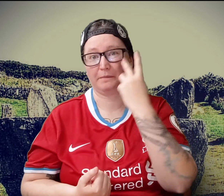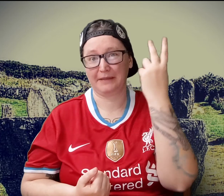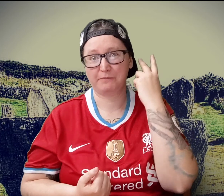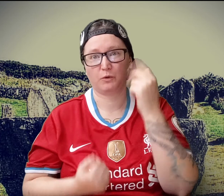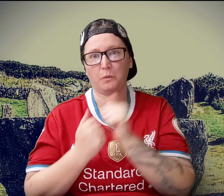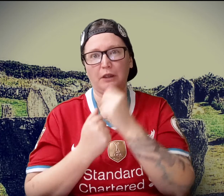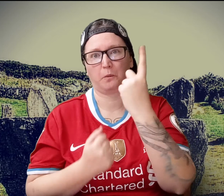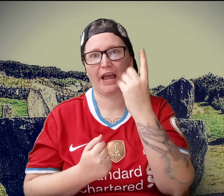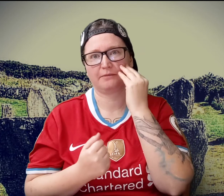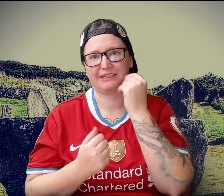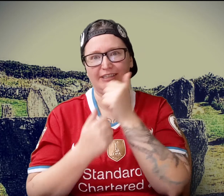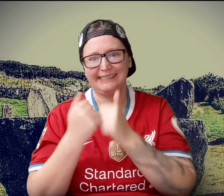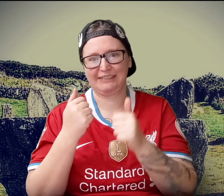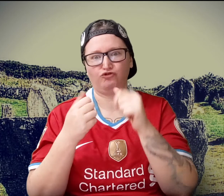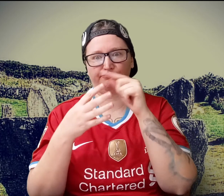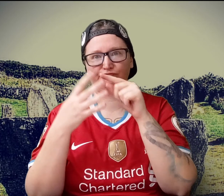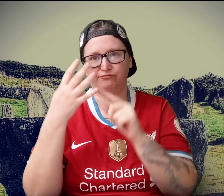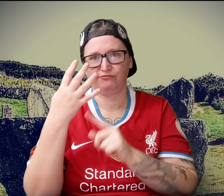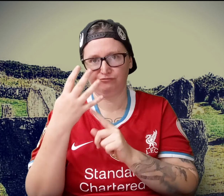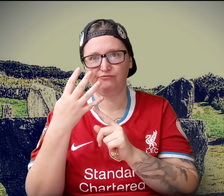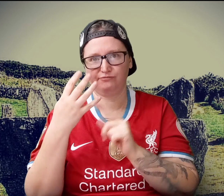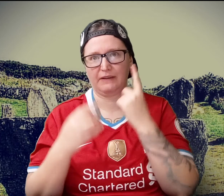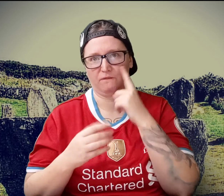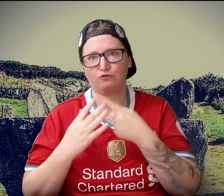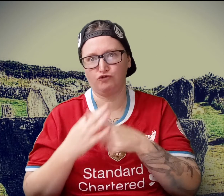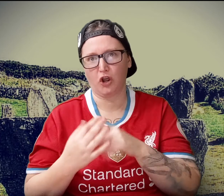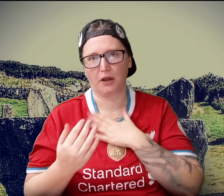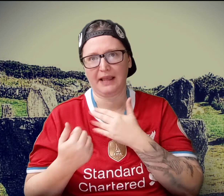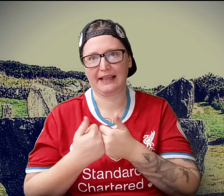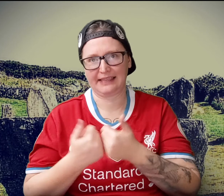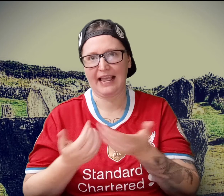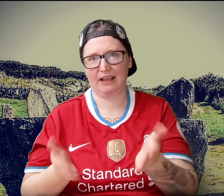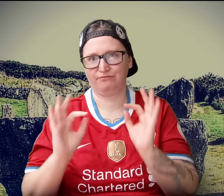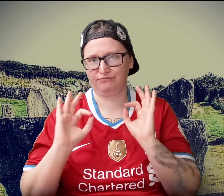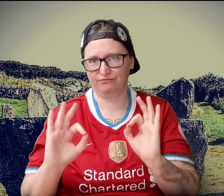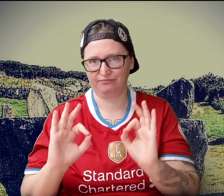so I'll have four memories with one experience each and that's gonna start my game